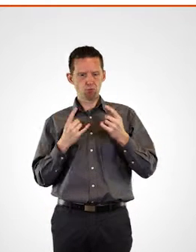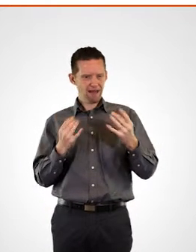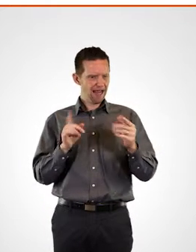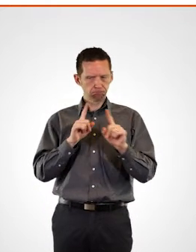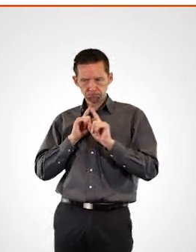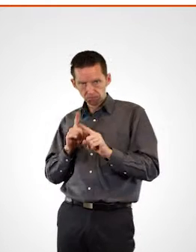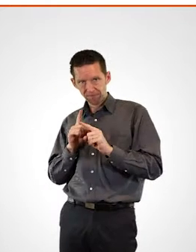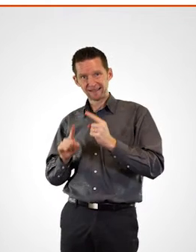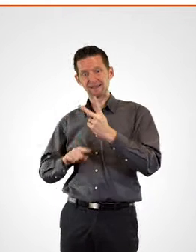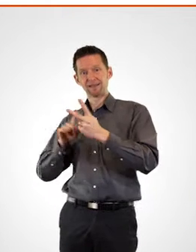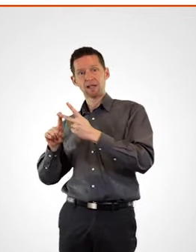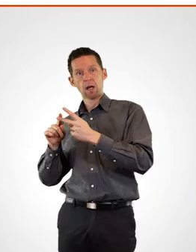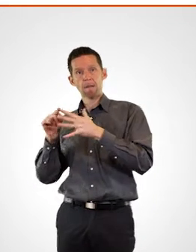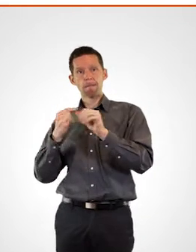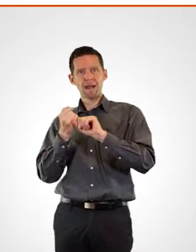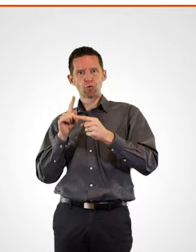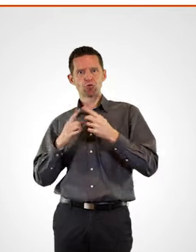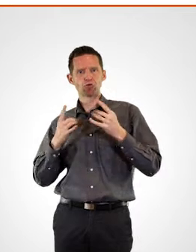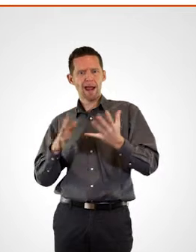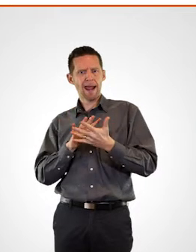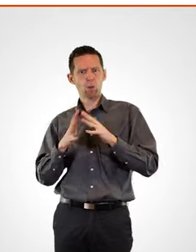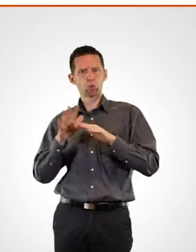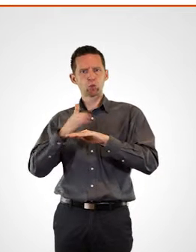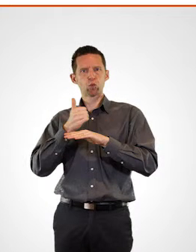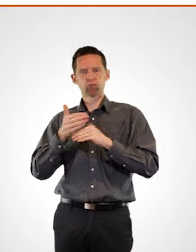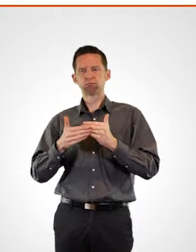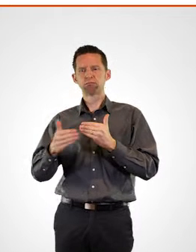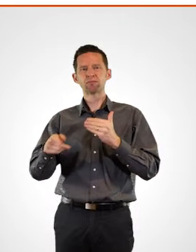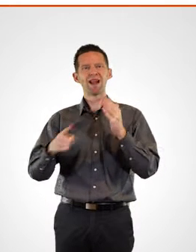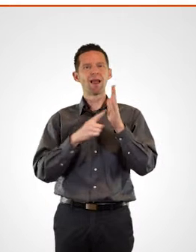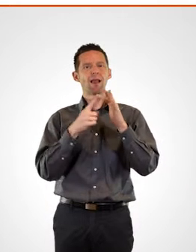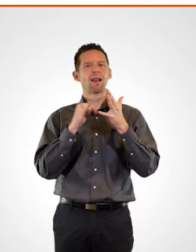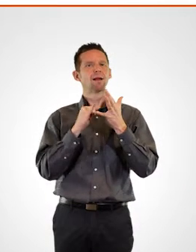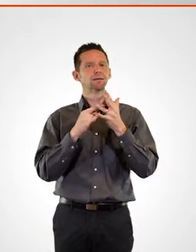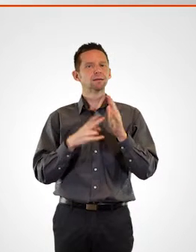and the second page explains how to implement that day's lesson.